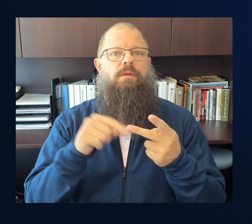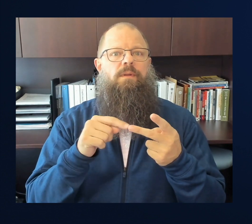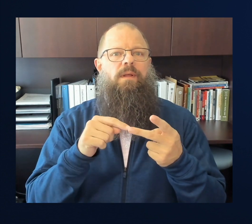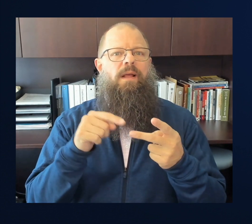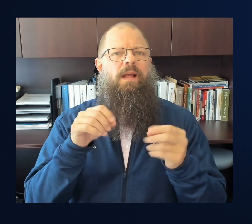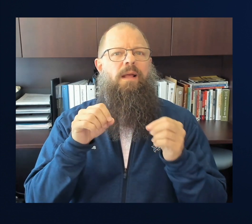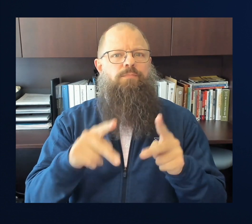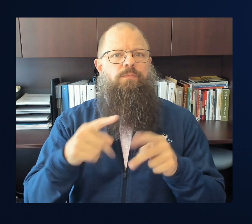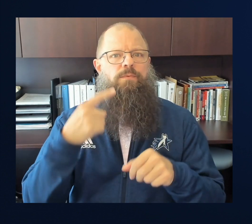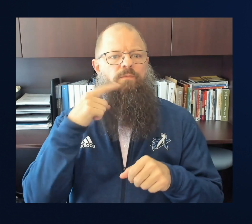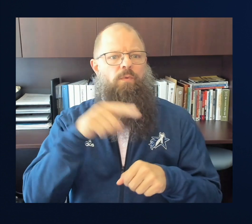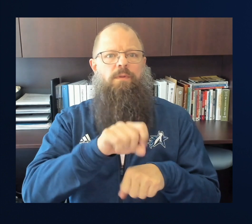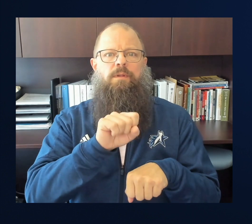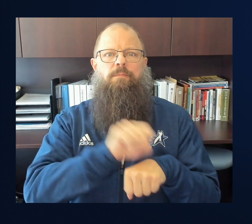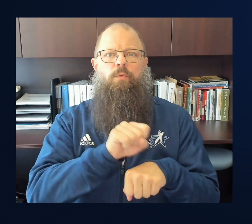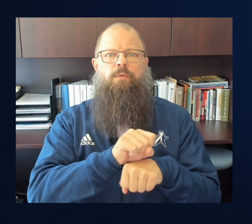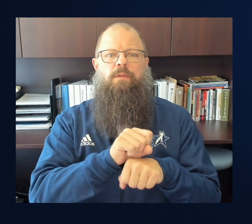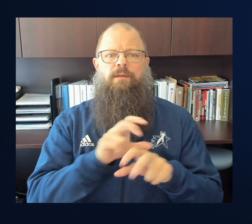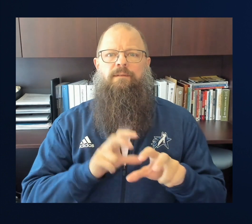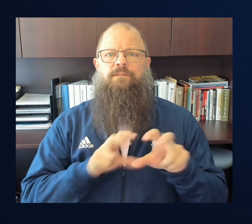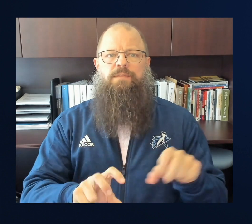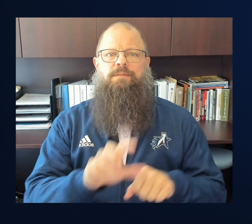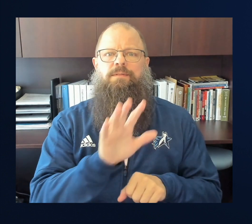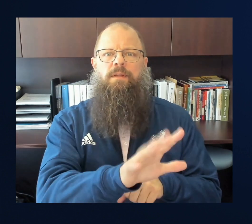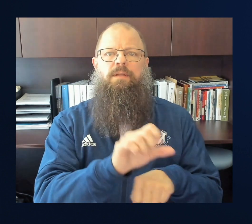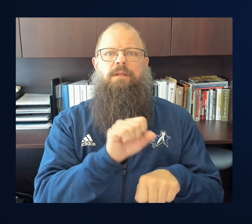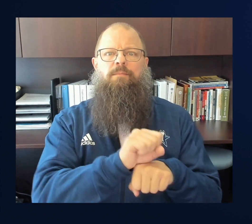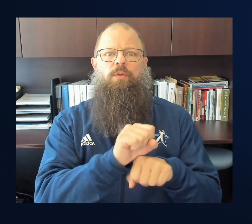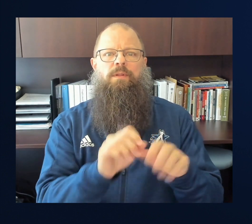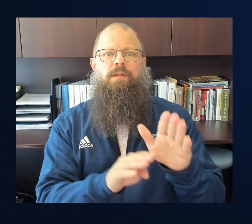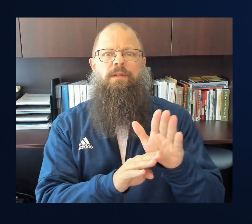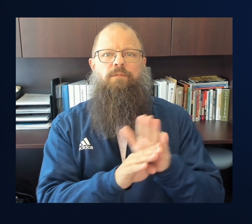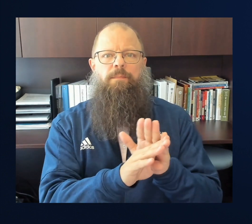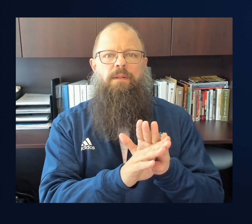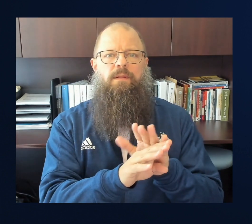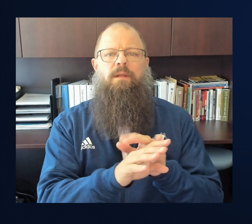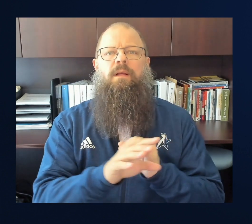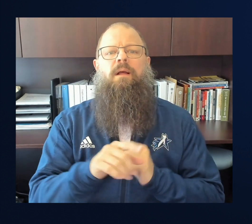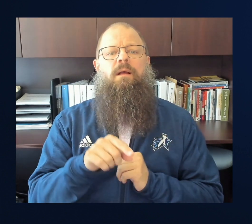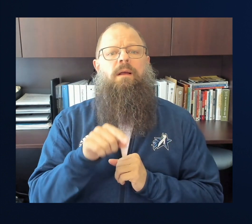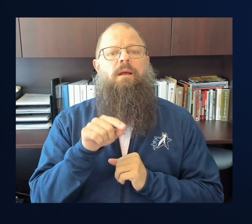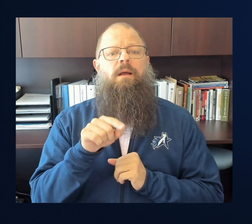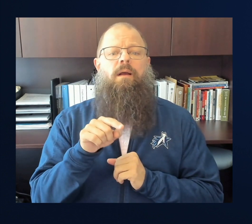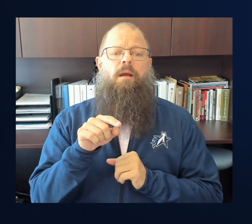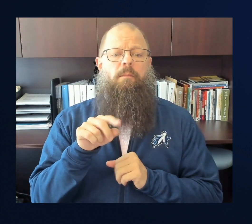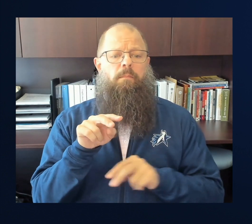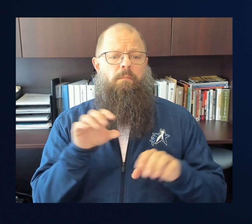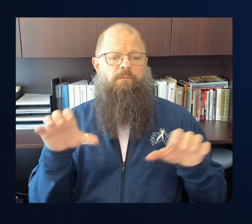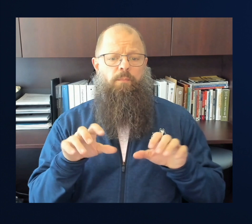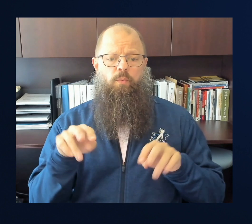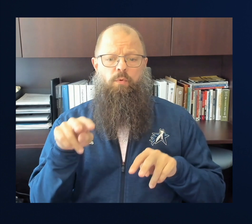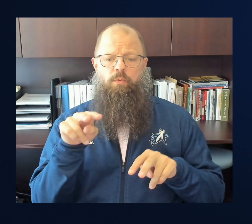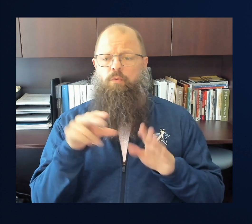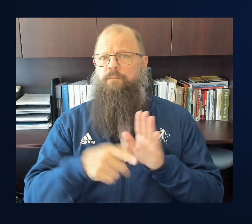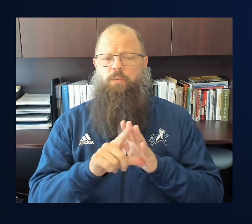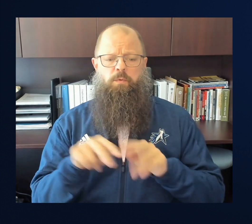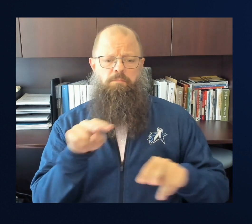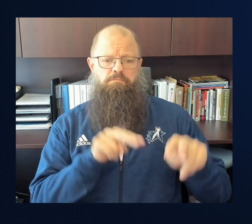goals; and secondly this is an opportunity for the employee to have their own buy in with the